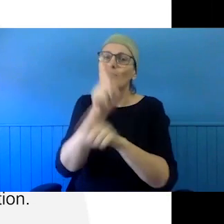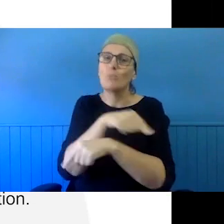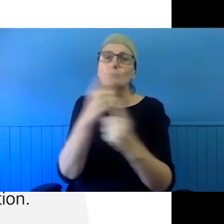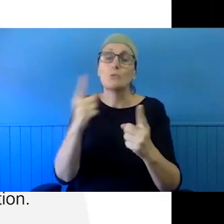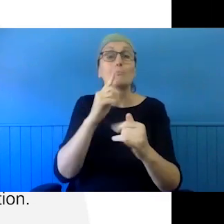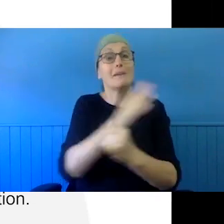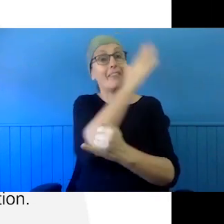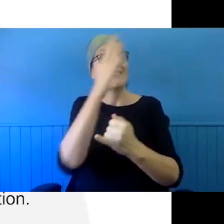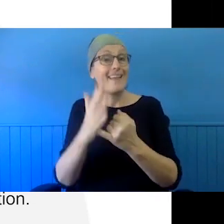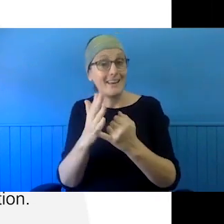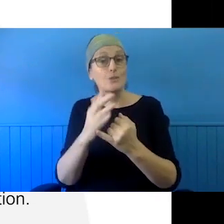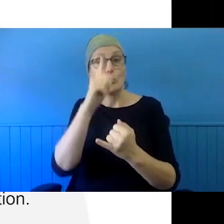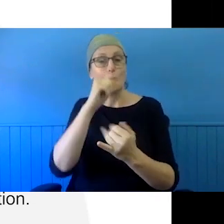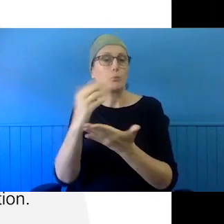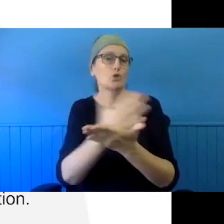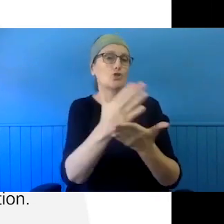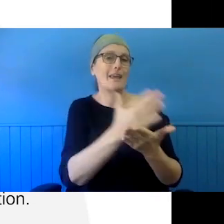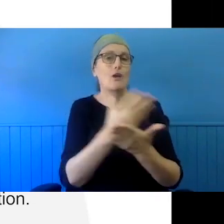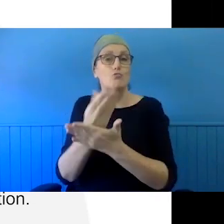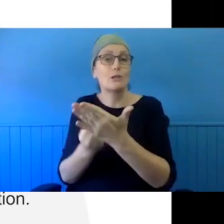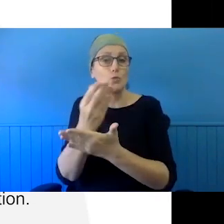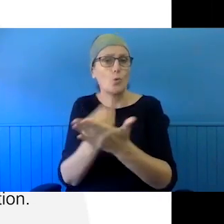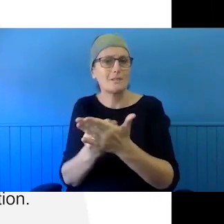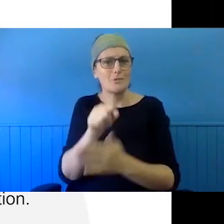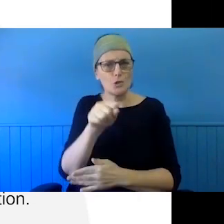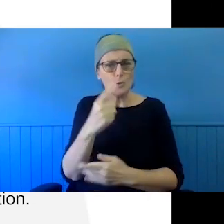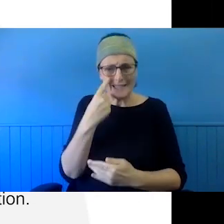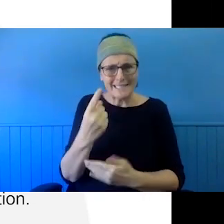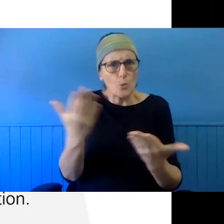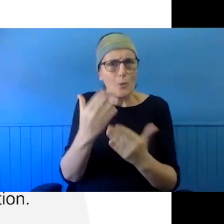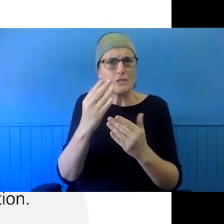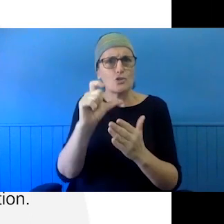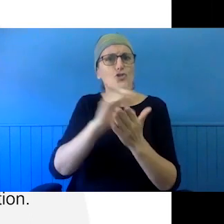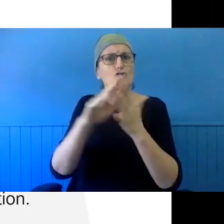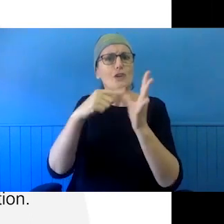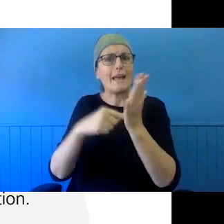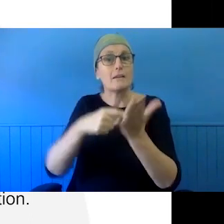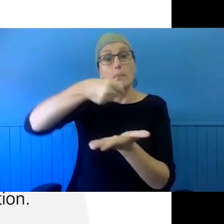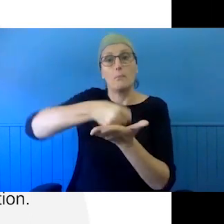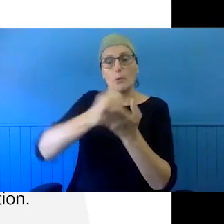clicking the "Chat" button at the bottom of the screen. We'll also be